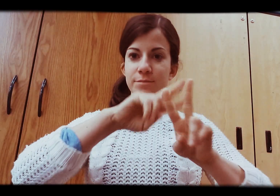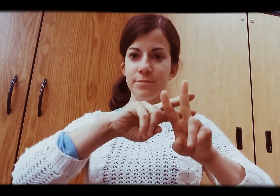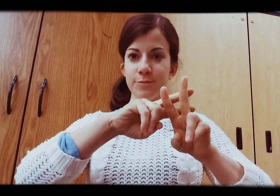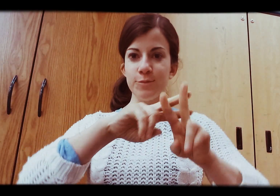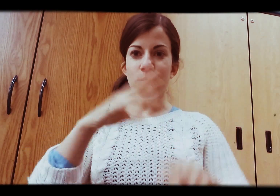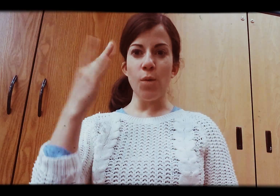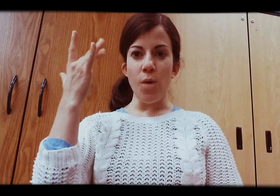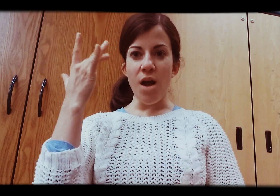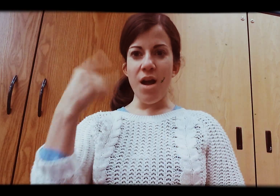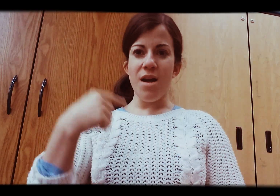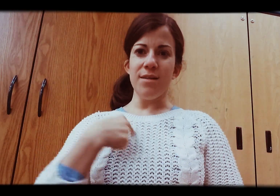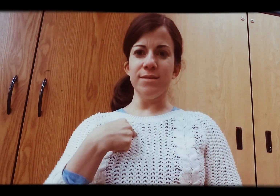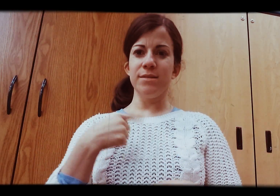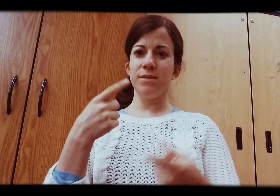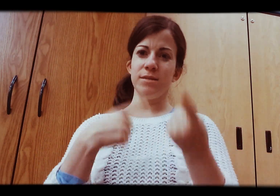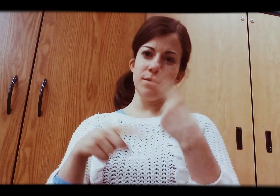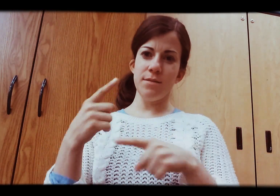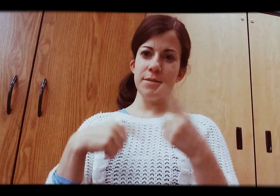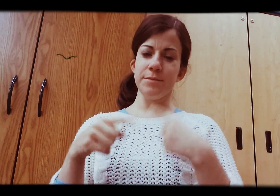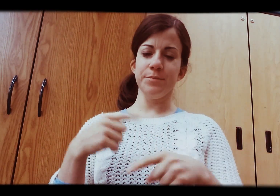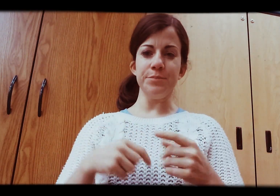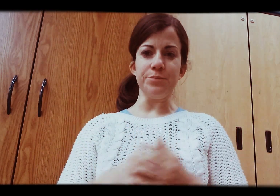#whyisign